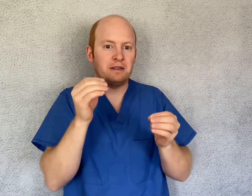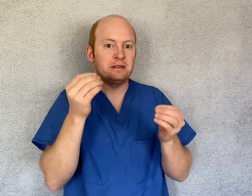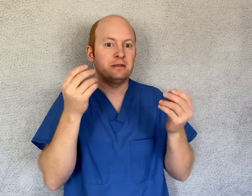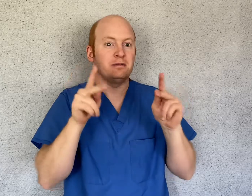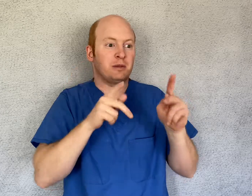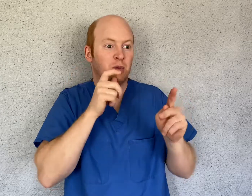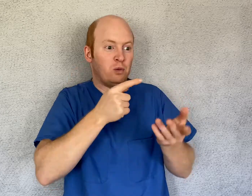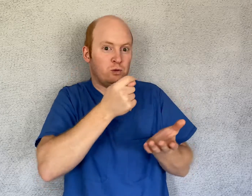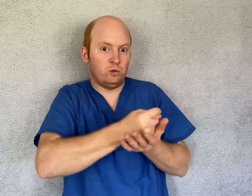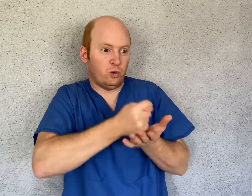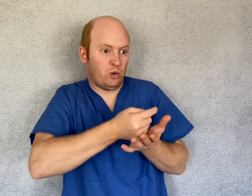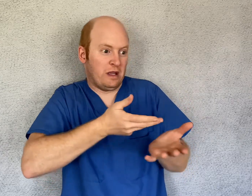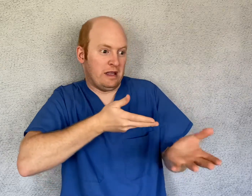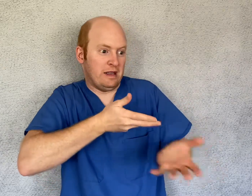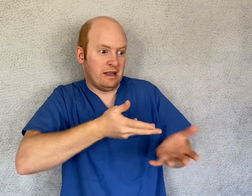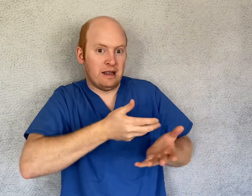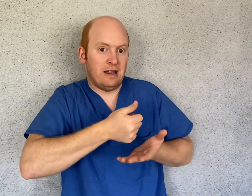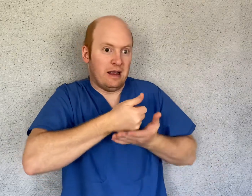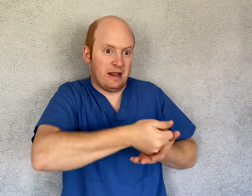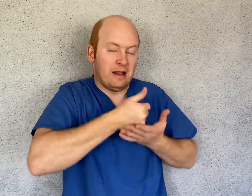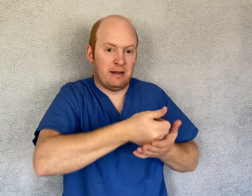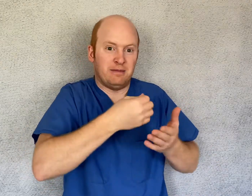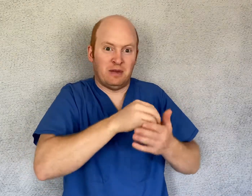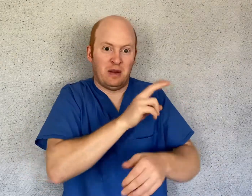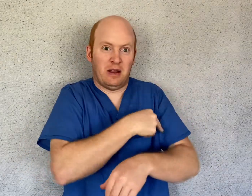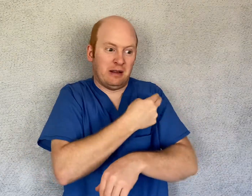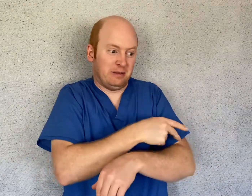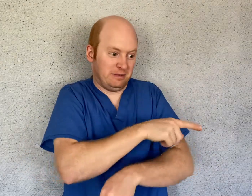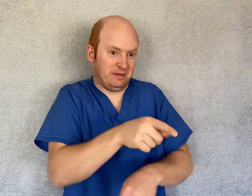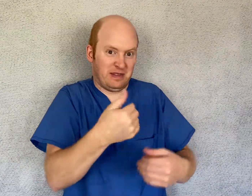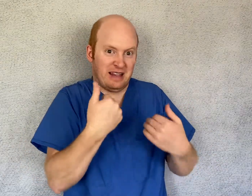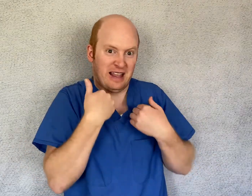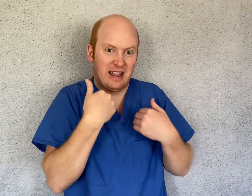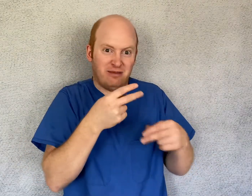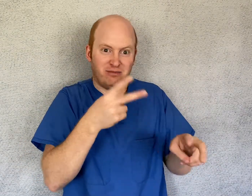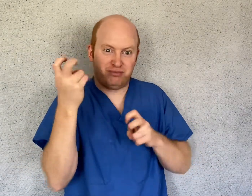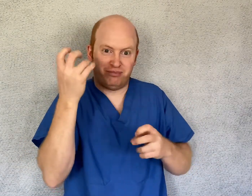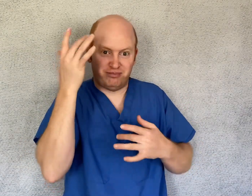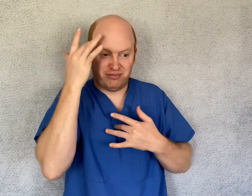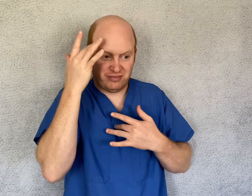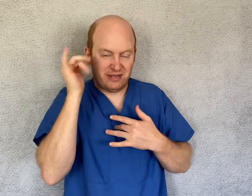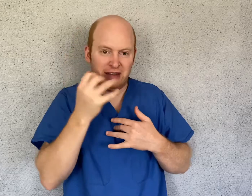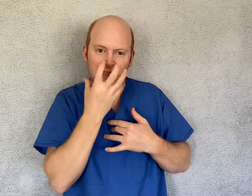or clinics; especially those that are treating those infected in the hospitals.